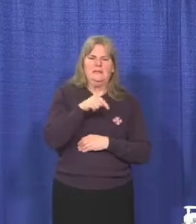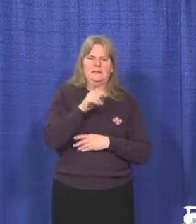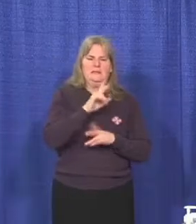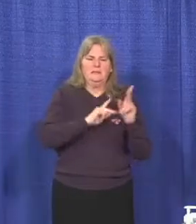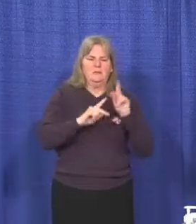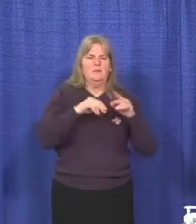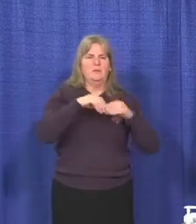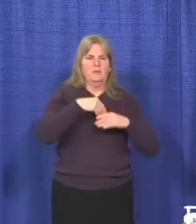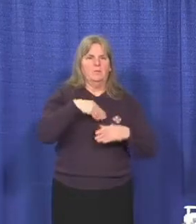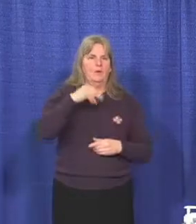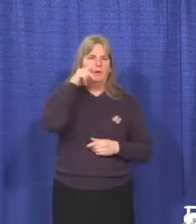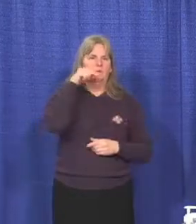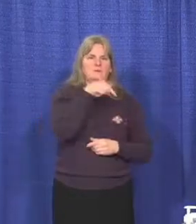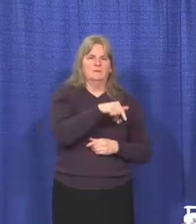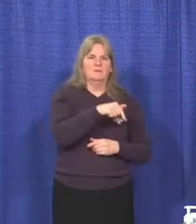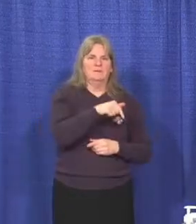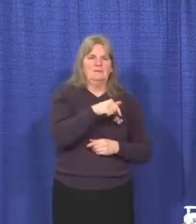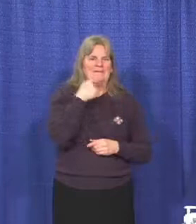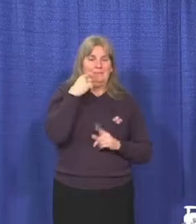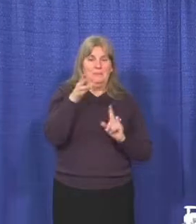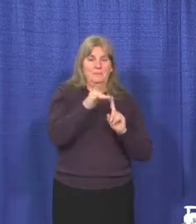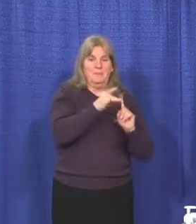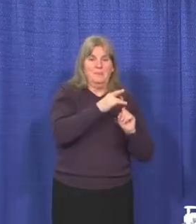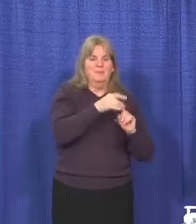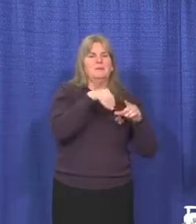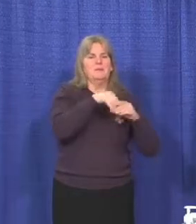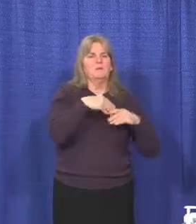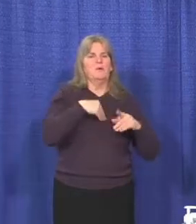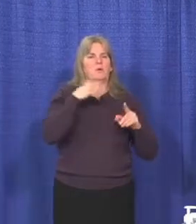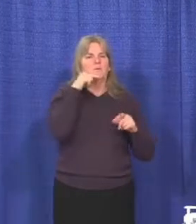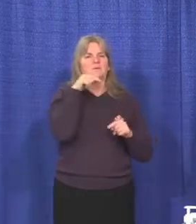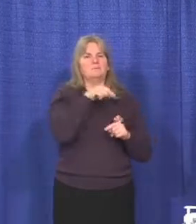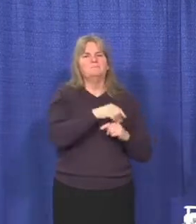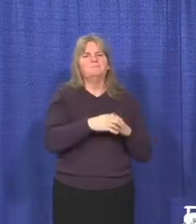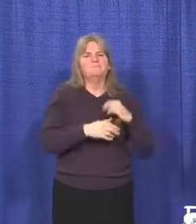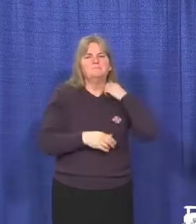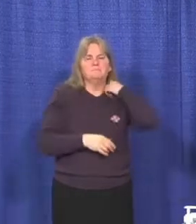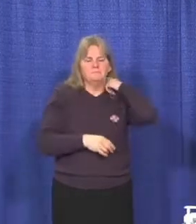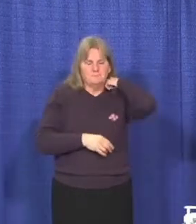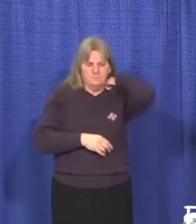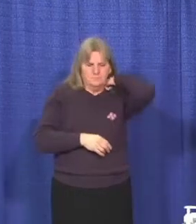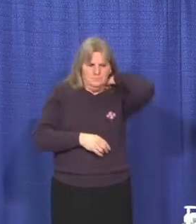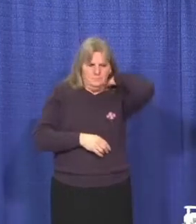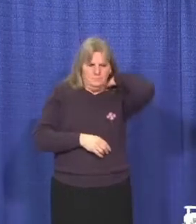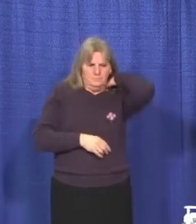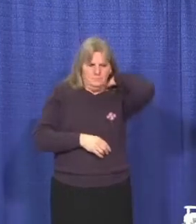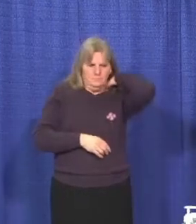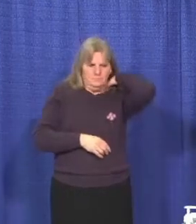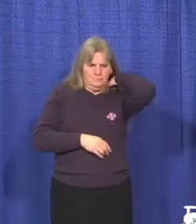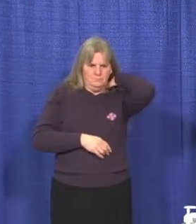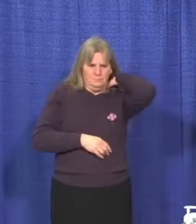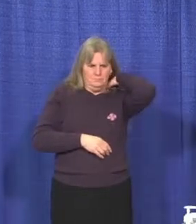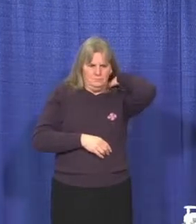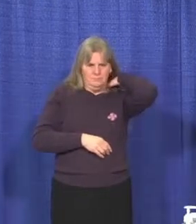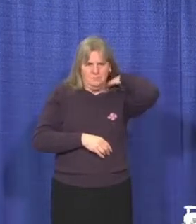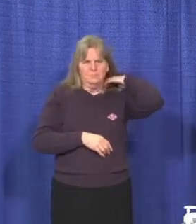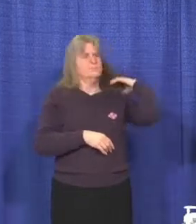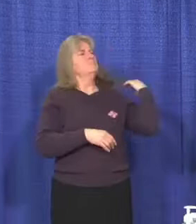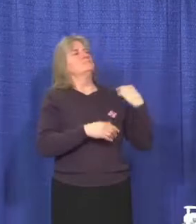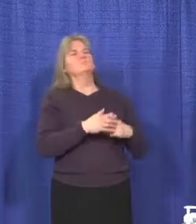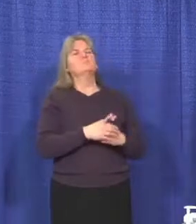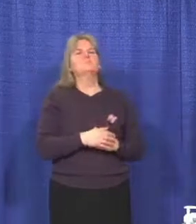These people are in Whitehorse.